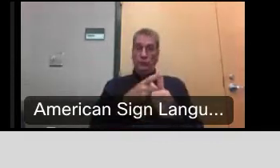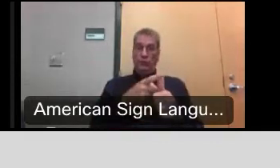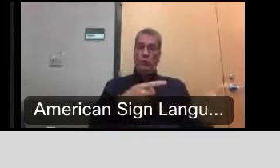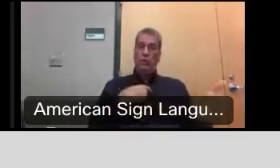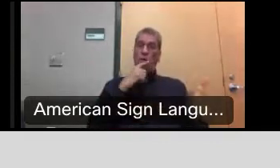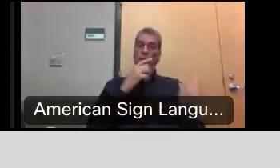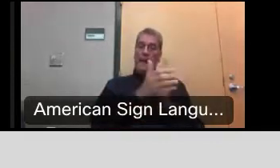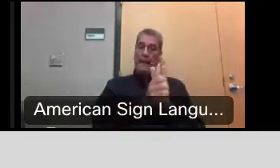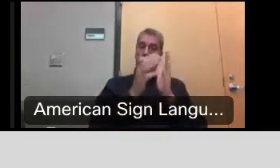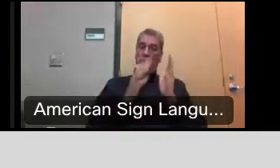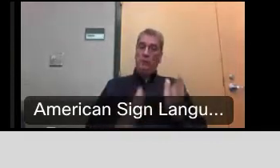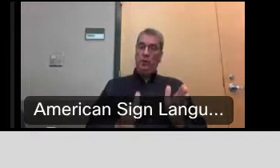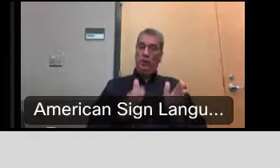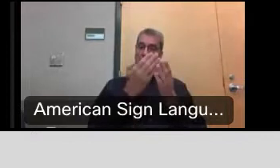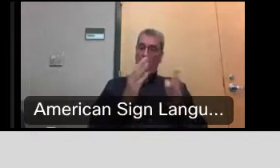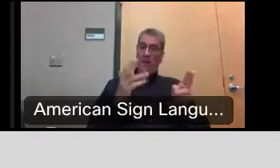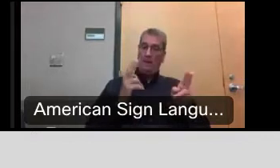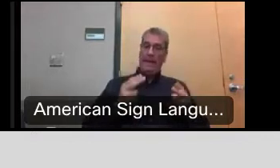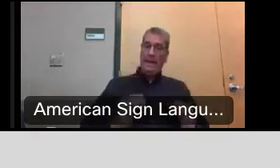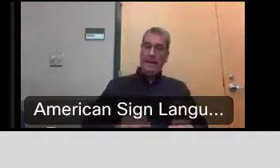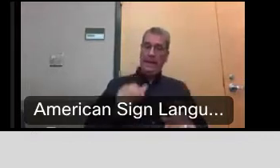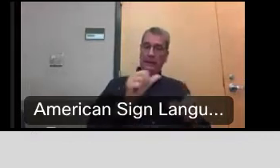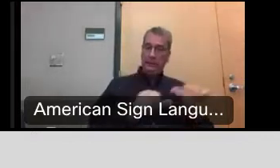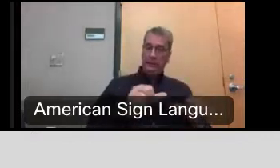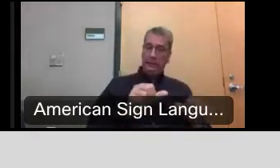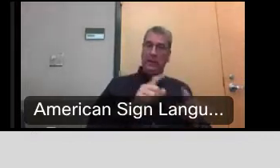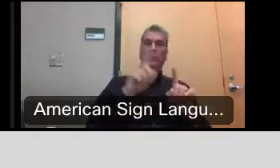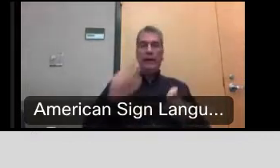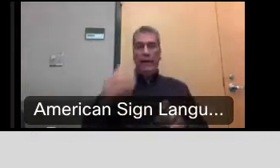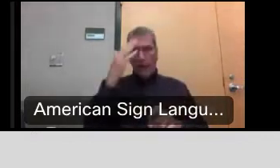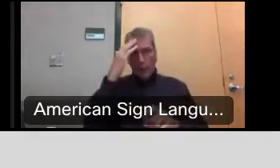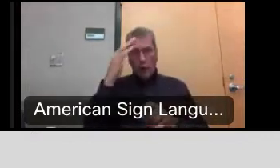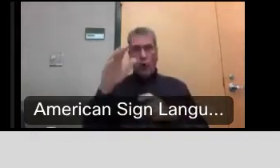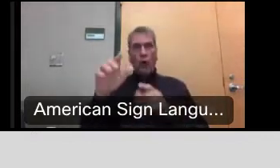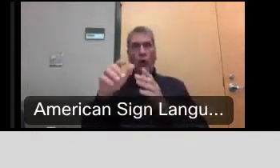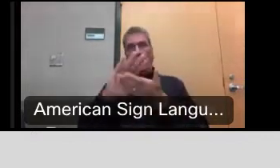health science, but we became experts in logistics in terms of. of